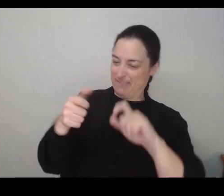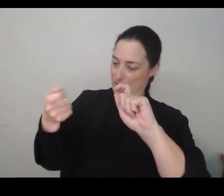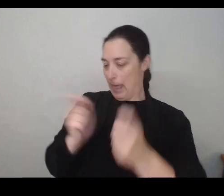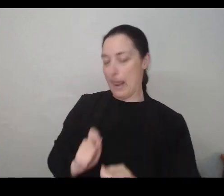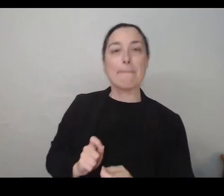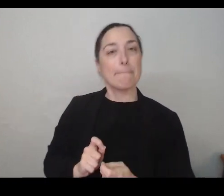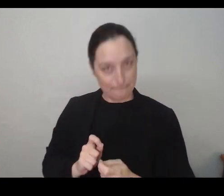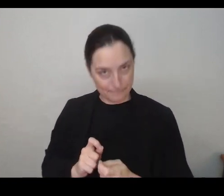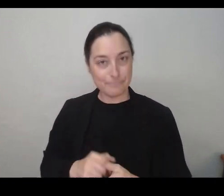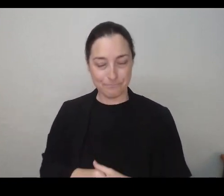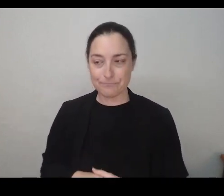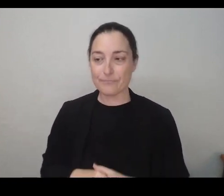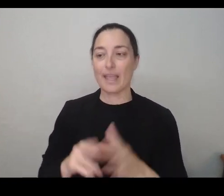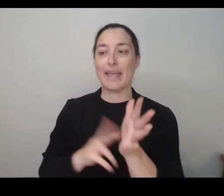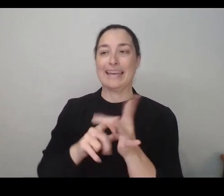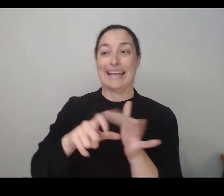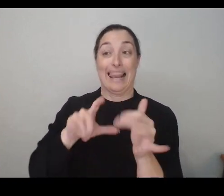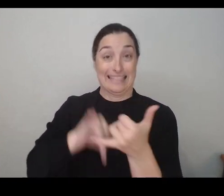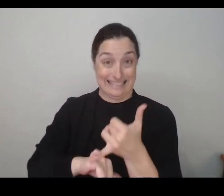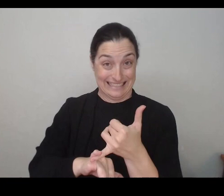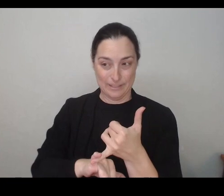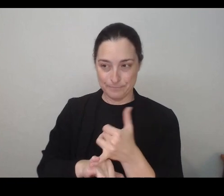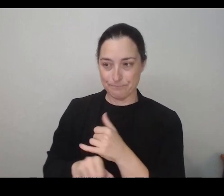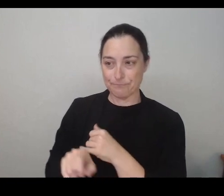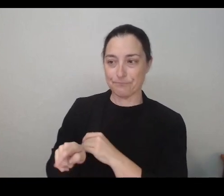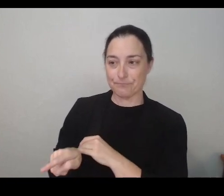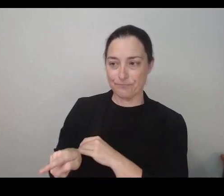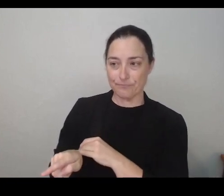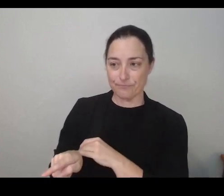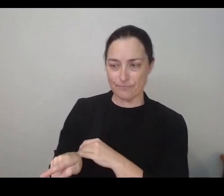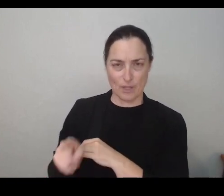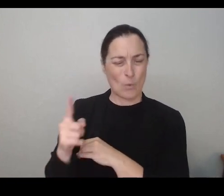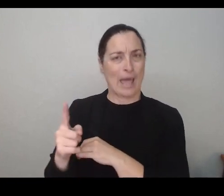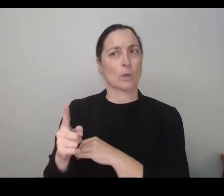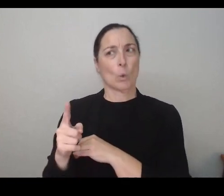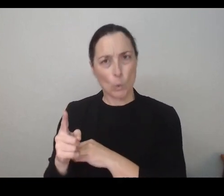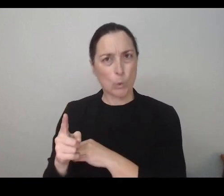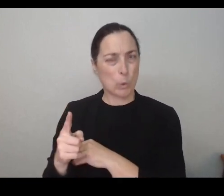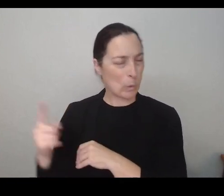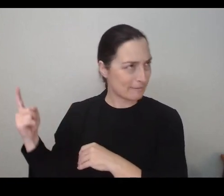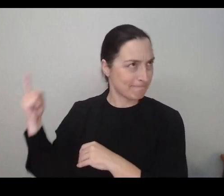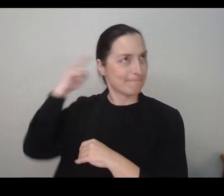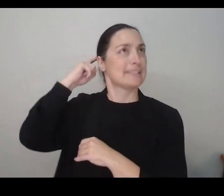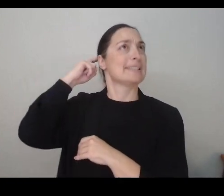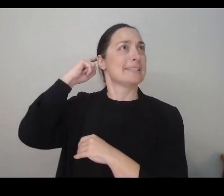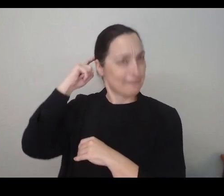And Nicholas, one of the really profound statements that will sit in my head as I walk through the exhibition